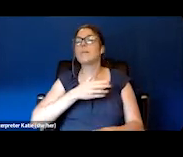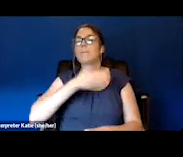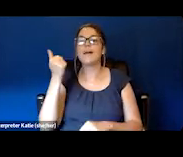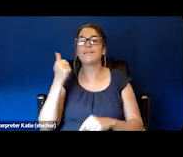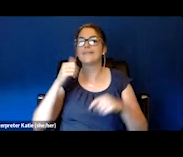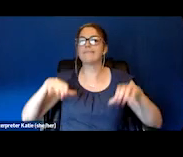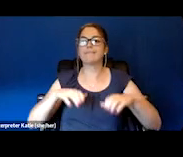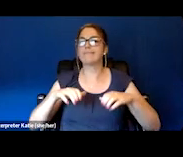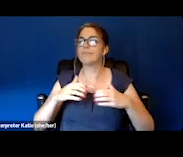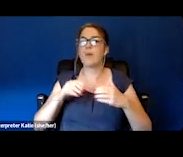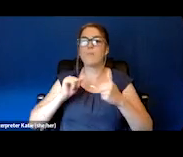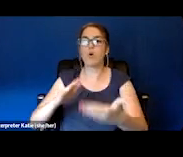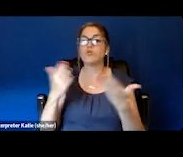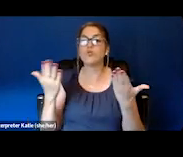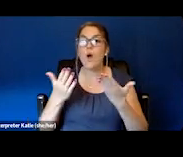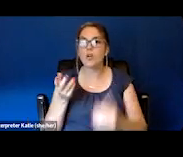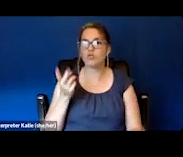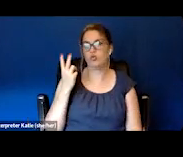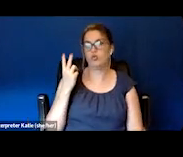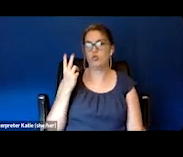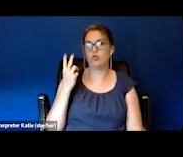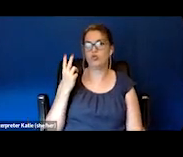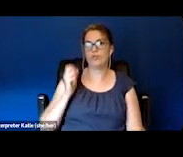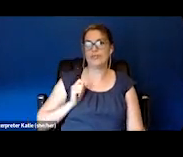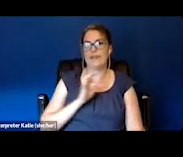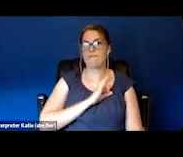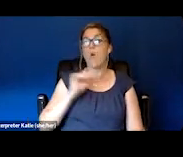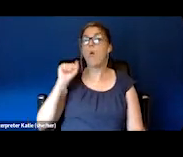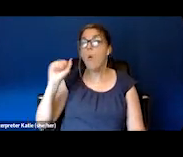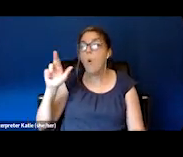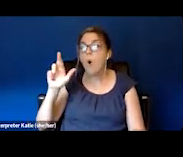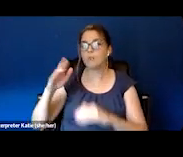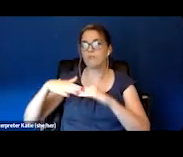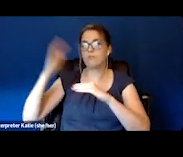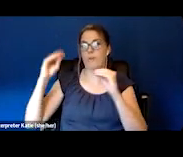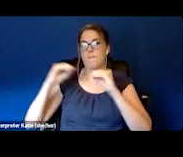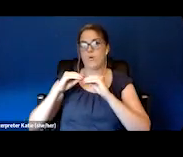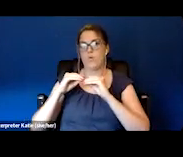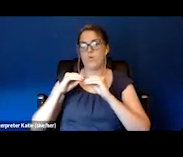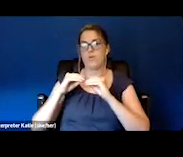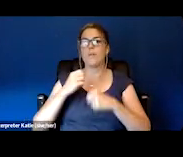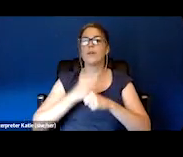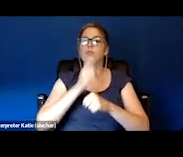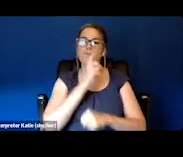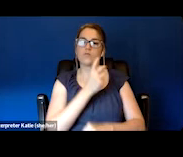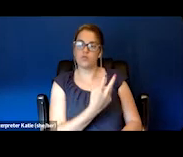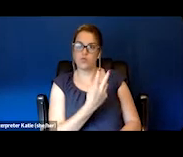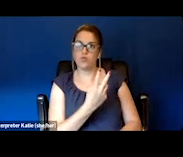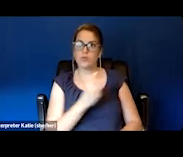That way you can keep an eye on each other and camp activities. So really just making sure that you're supported out there in the field.